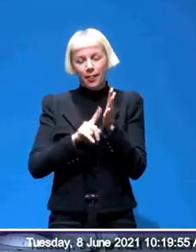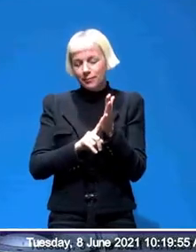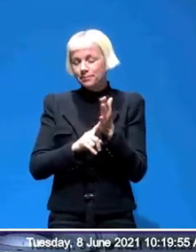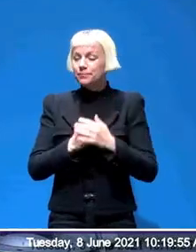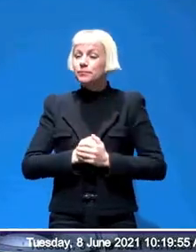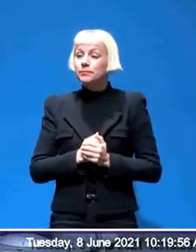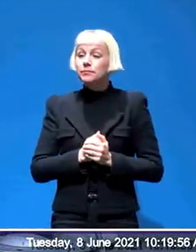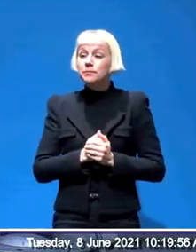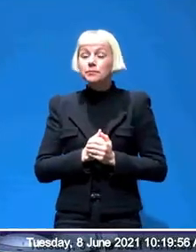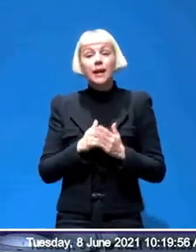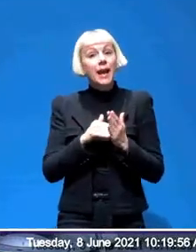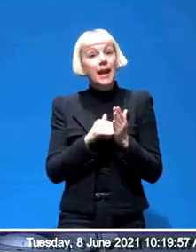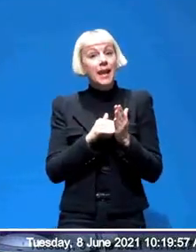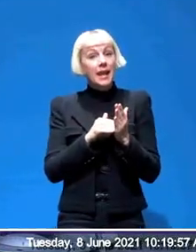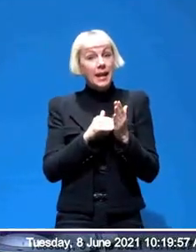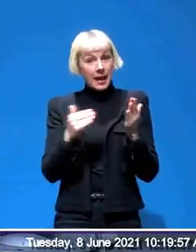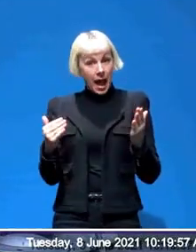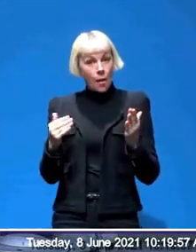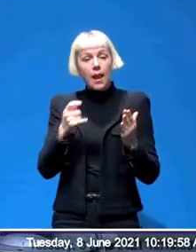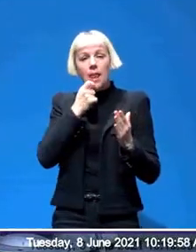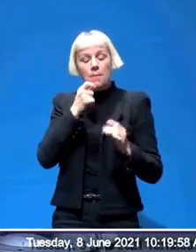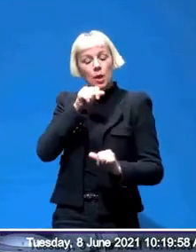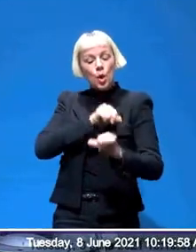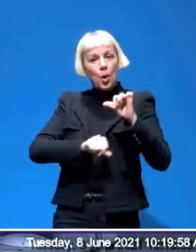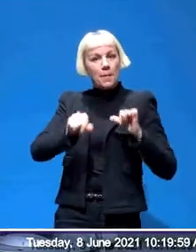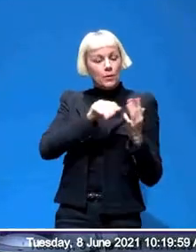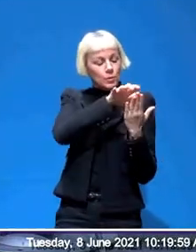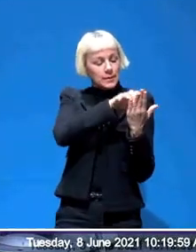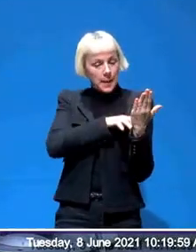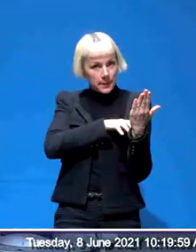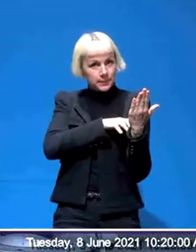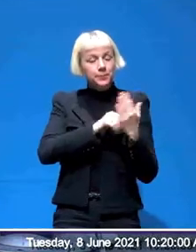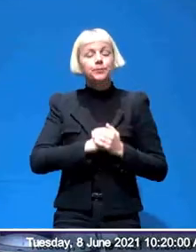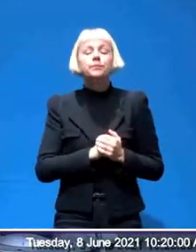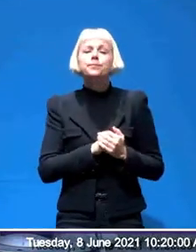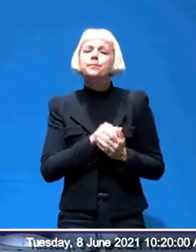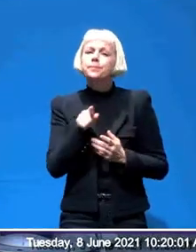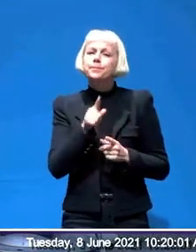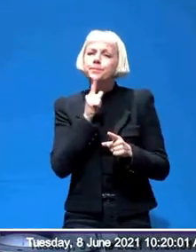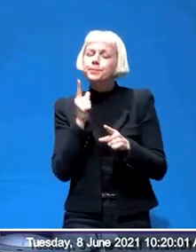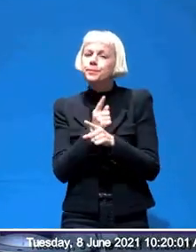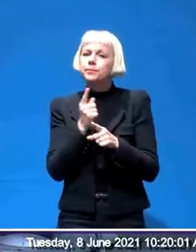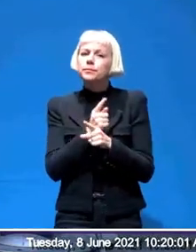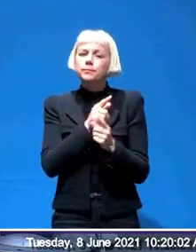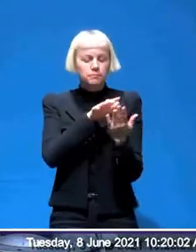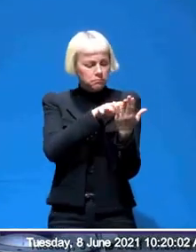I want to take you back now in your statement, where you start to talk about Daniel's journey through care.